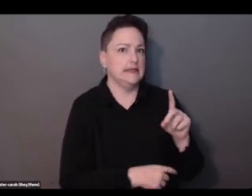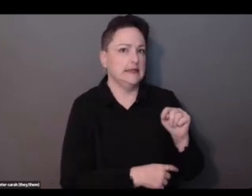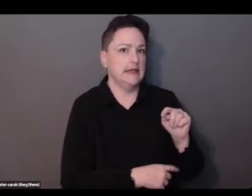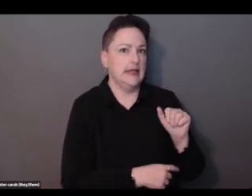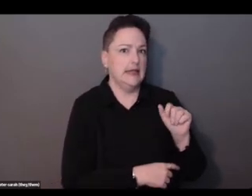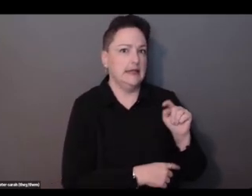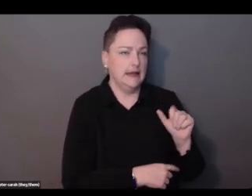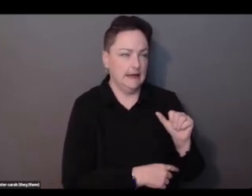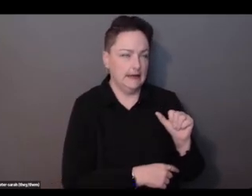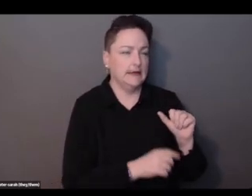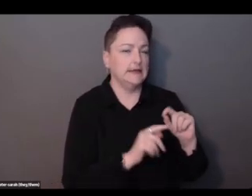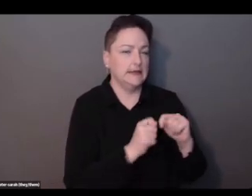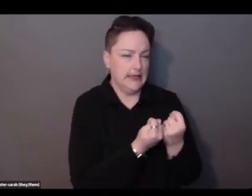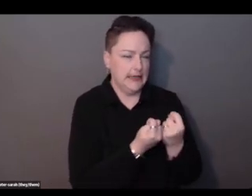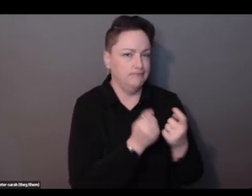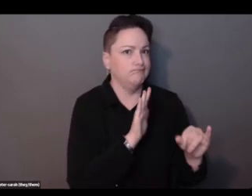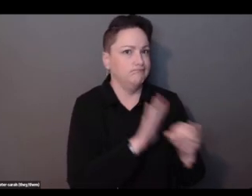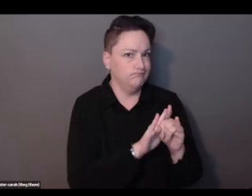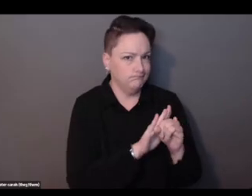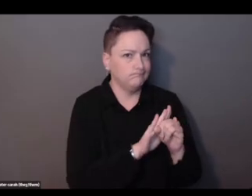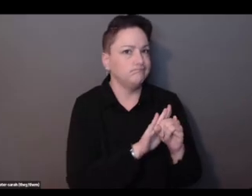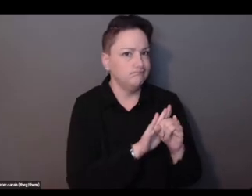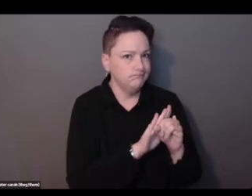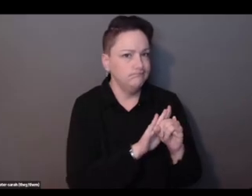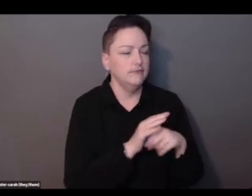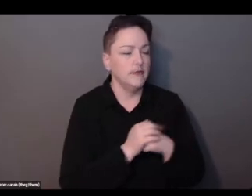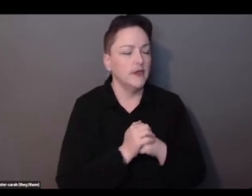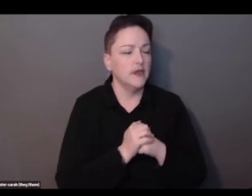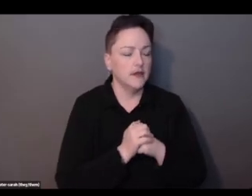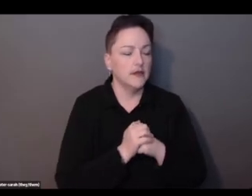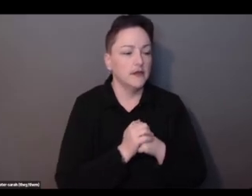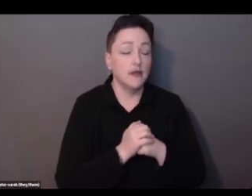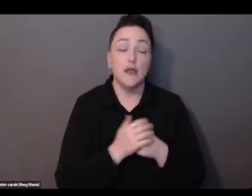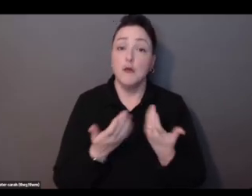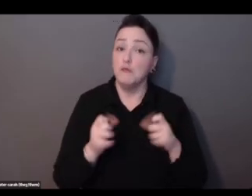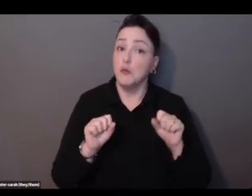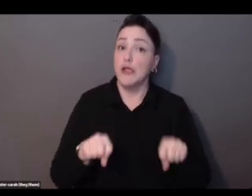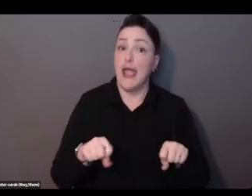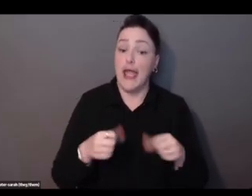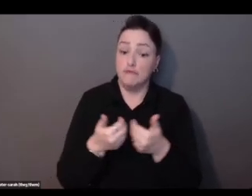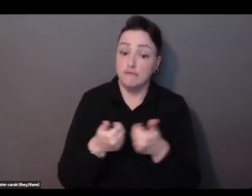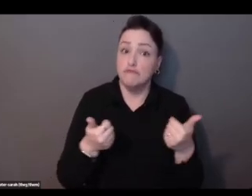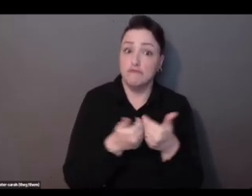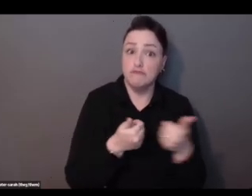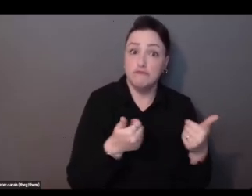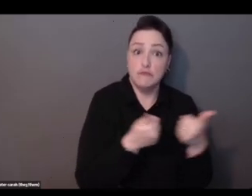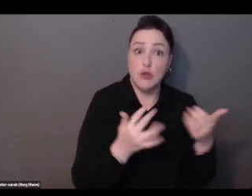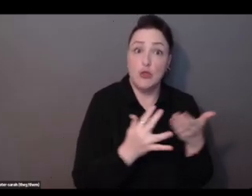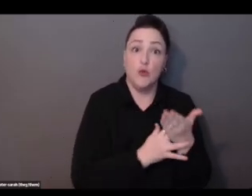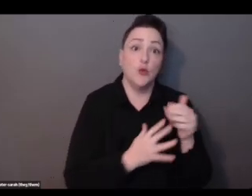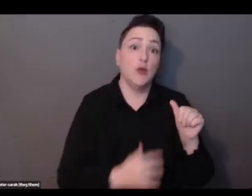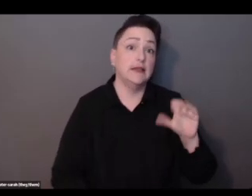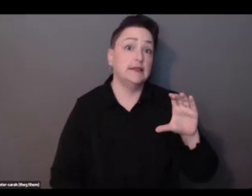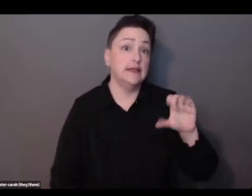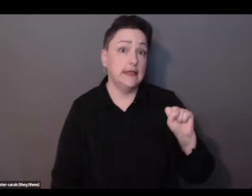we can look at these things separately in the ACS data. However, for our dashboard,